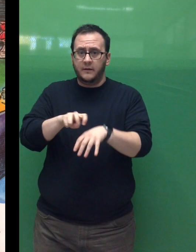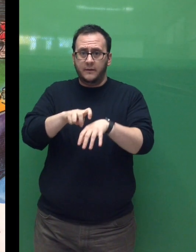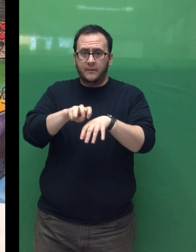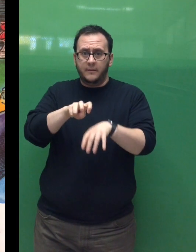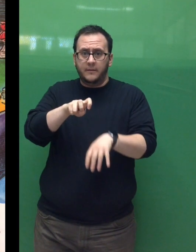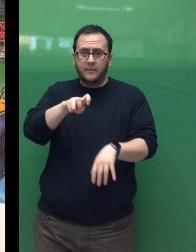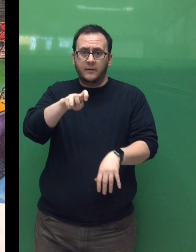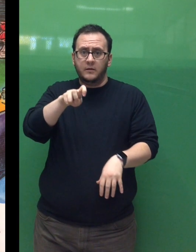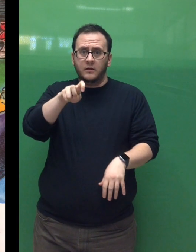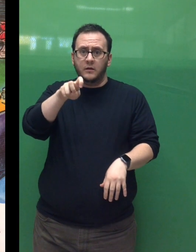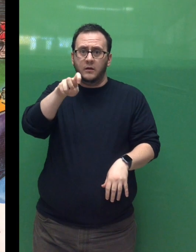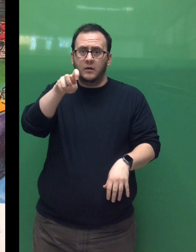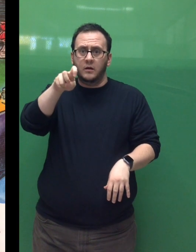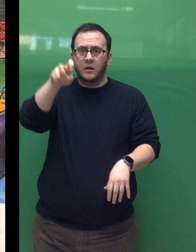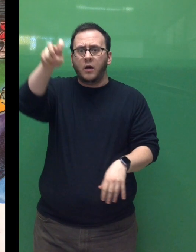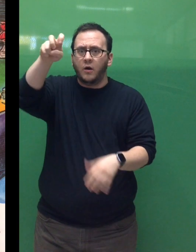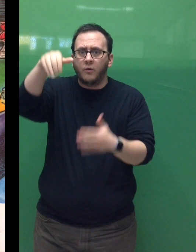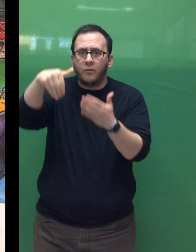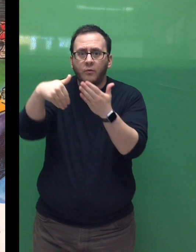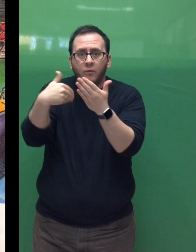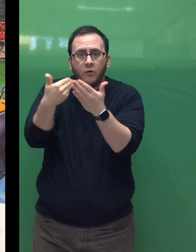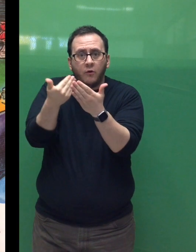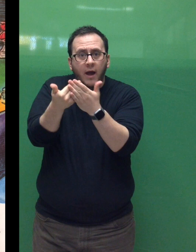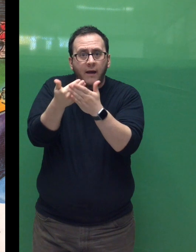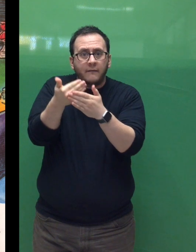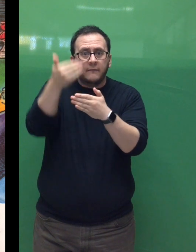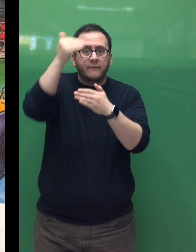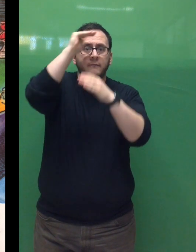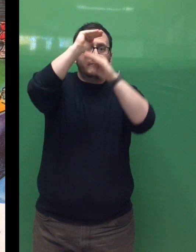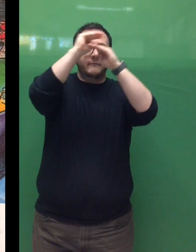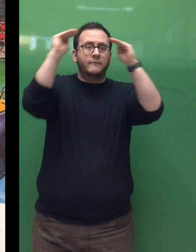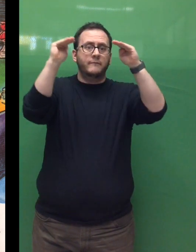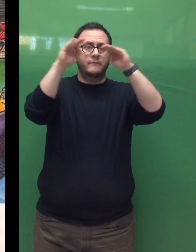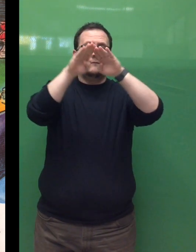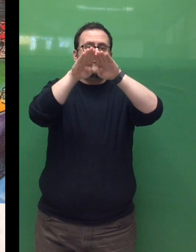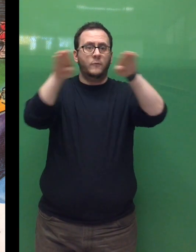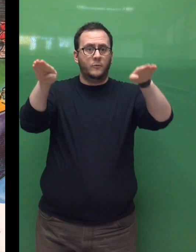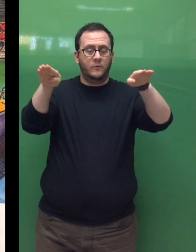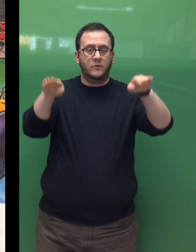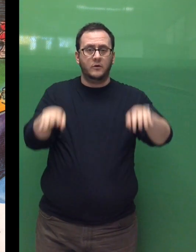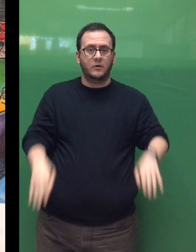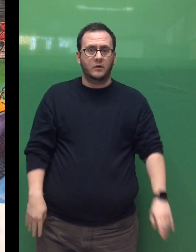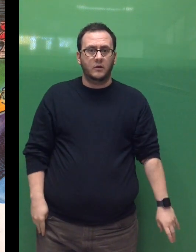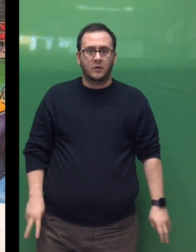He stepped off the escalator as it reached to the next floor and there before his eyes